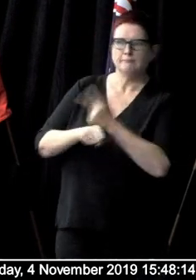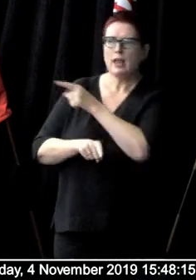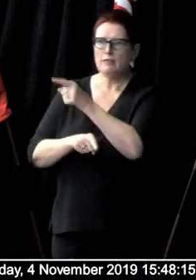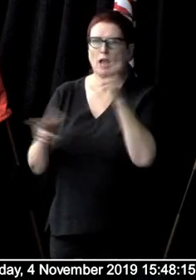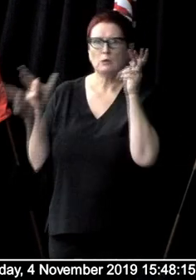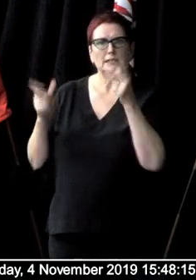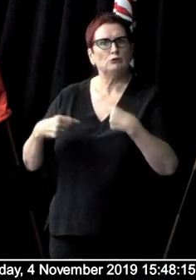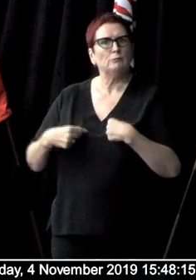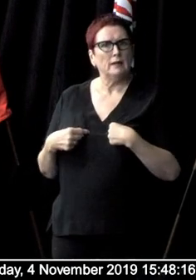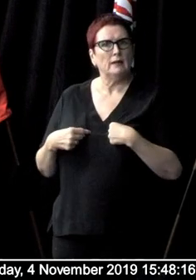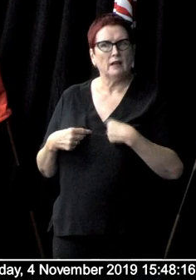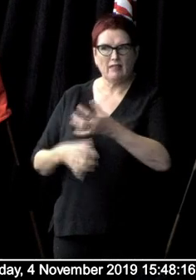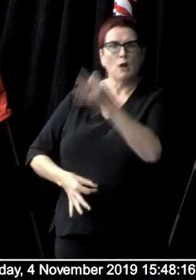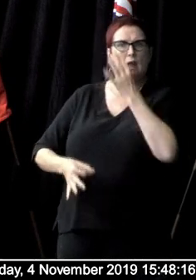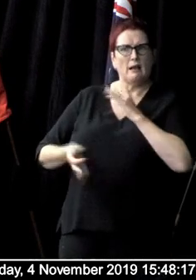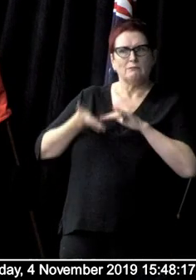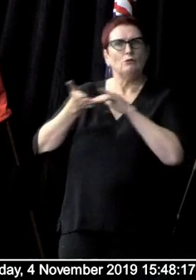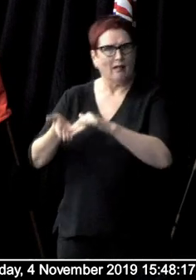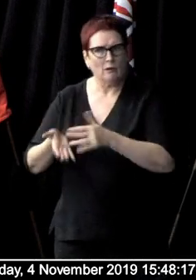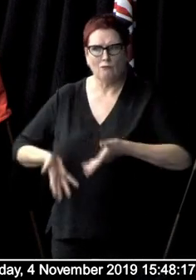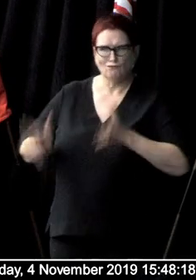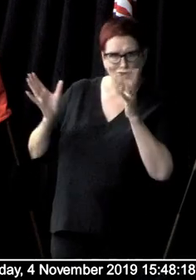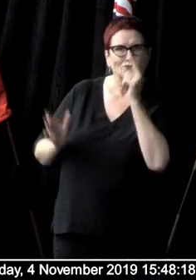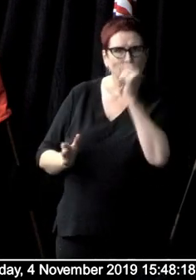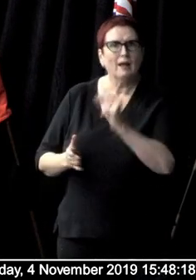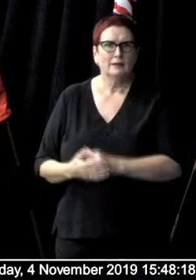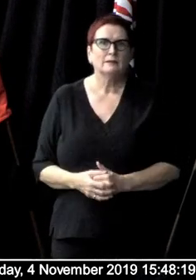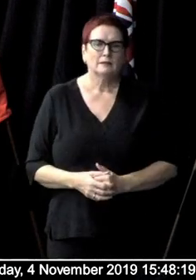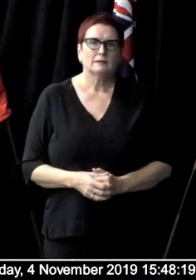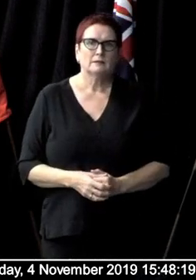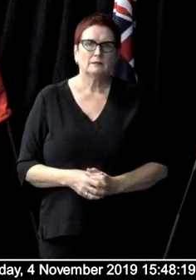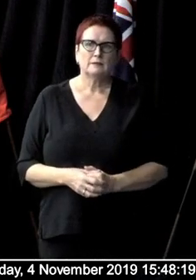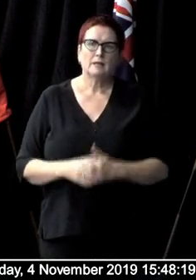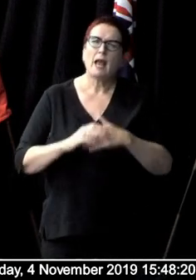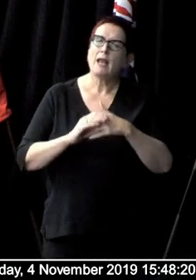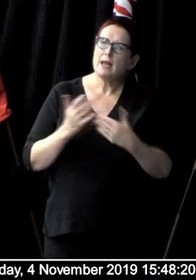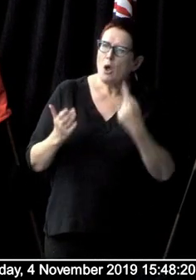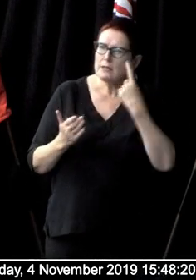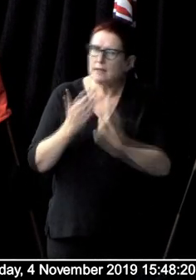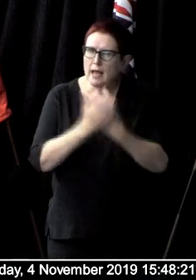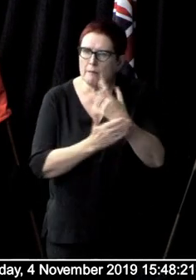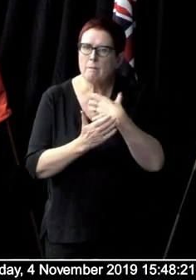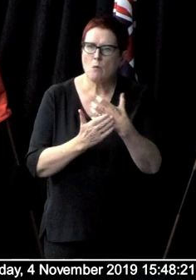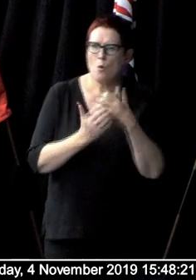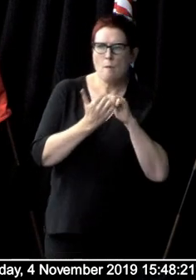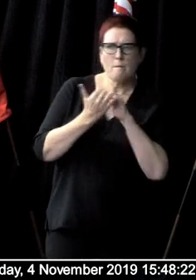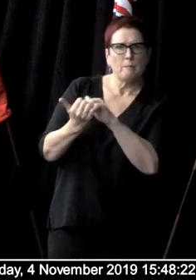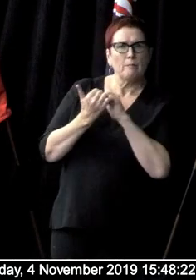will be sought. And I think we see some greater collaboration in schools and